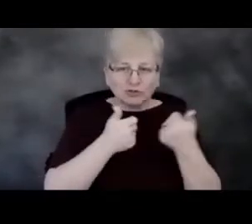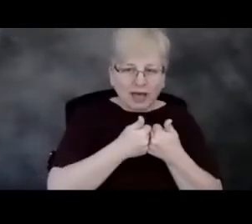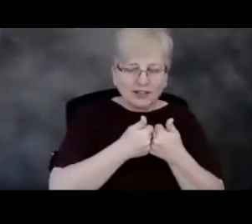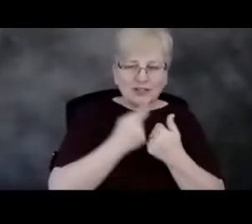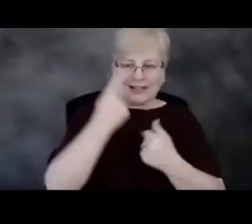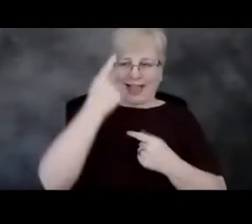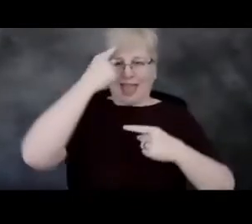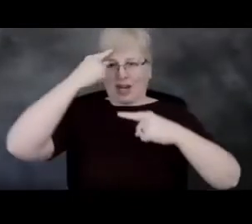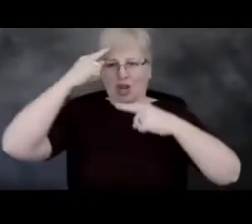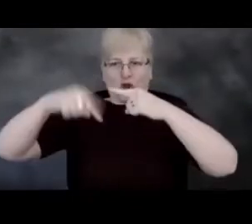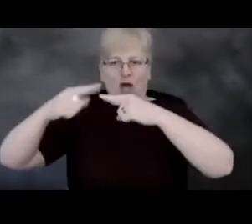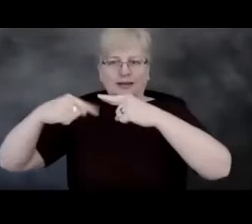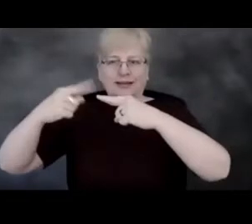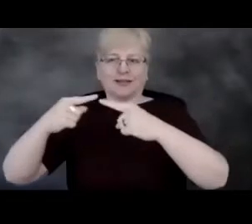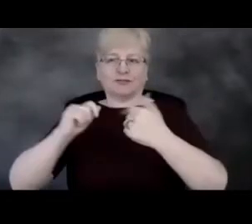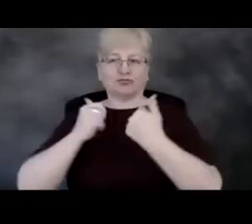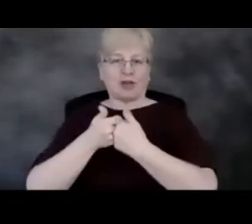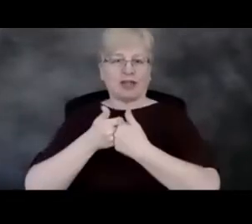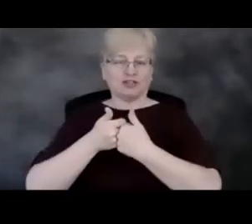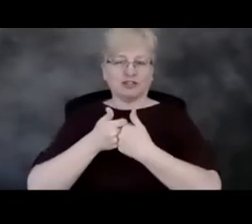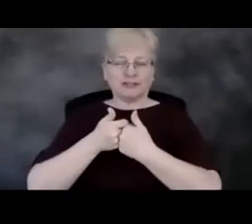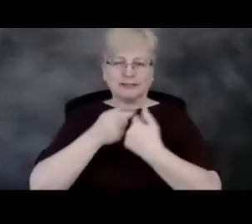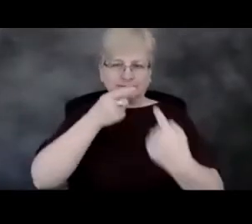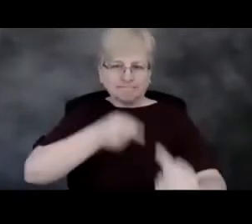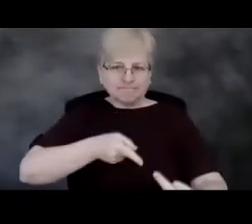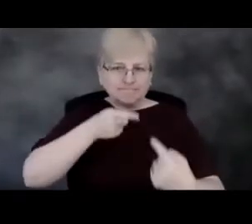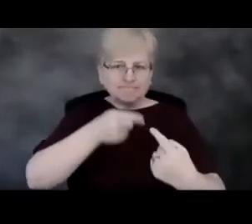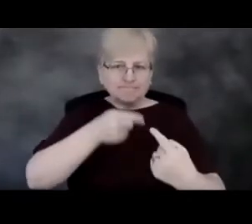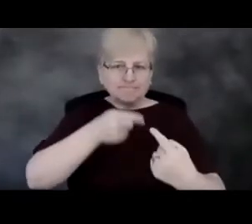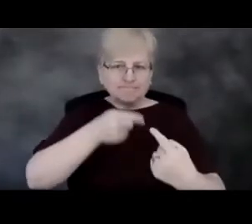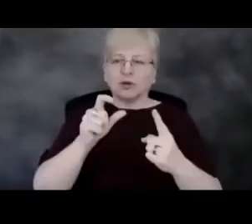read 16:49:17 text that are justify left and right.